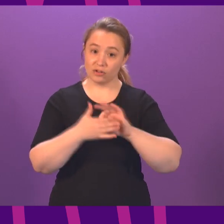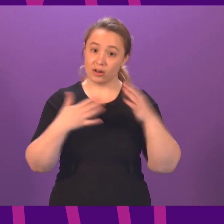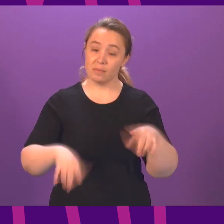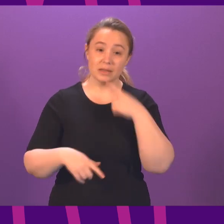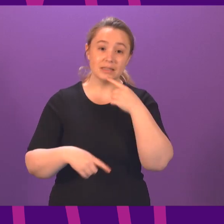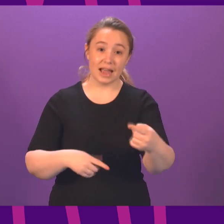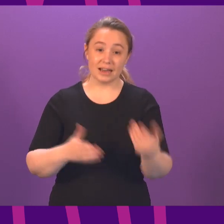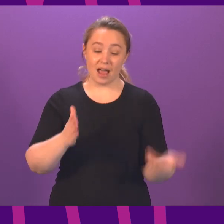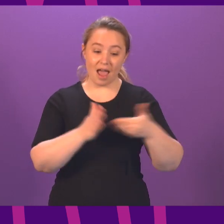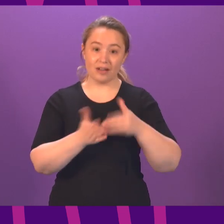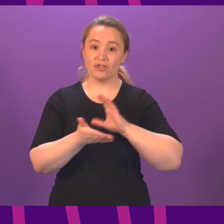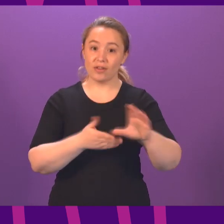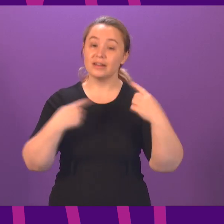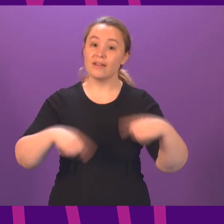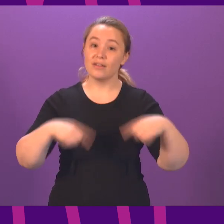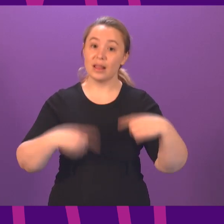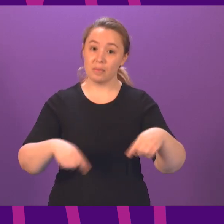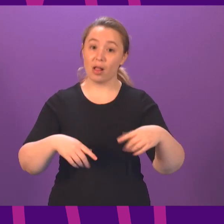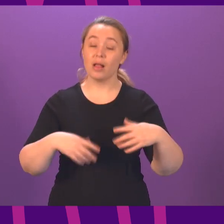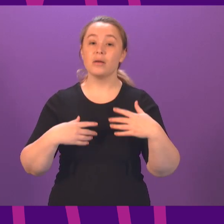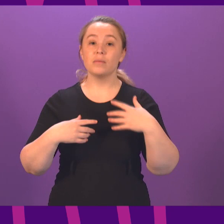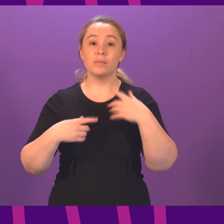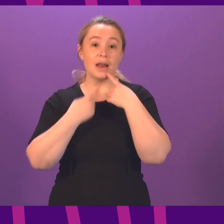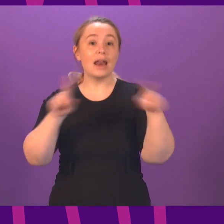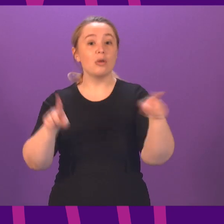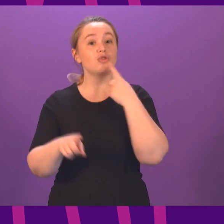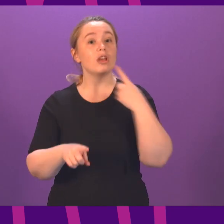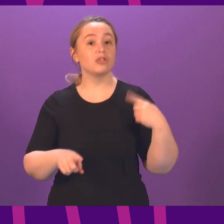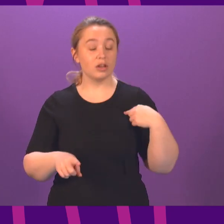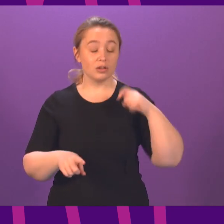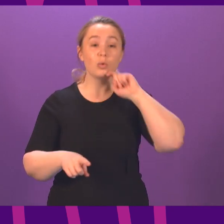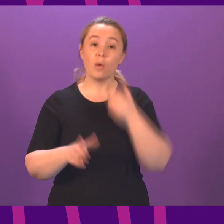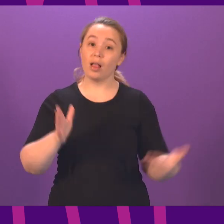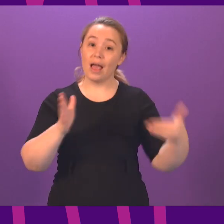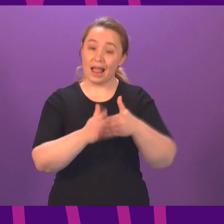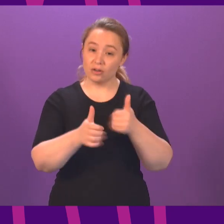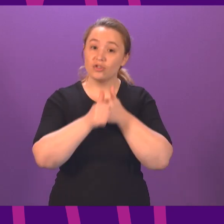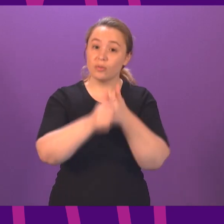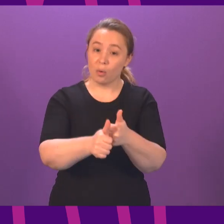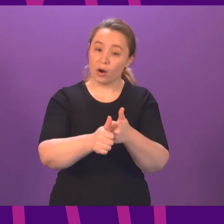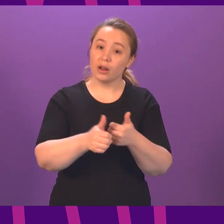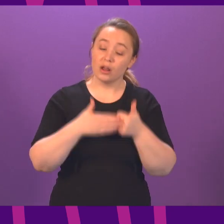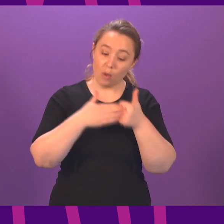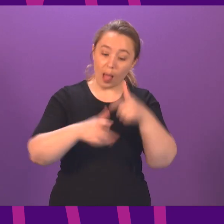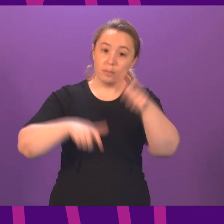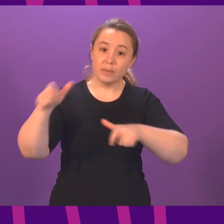We will continue to take whatever steps we can to help those who are finding it toughest